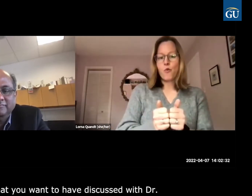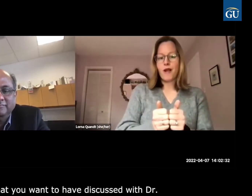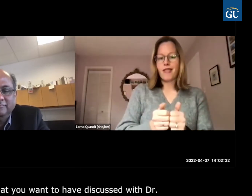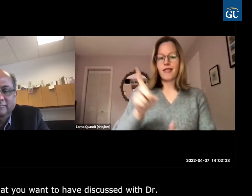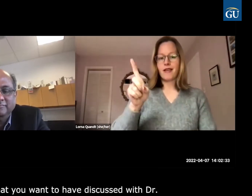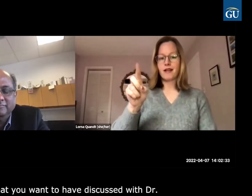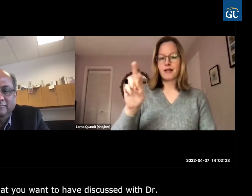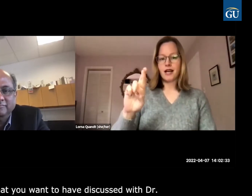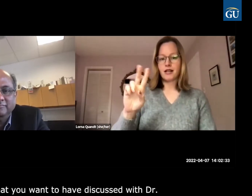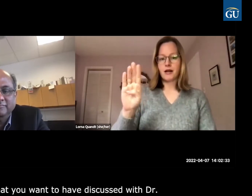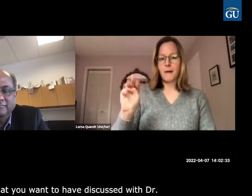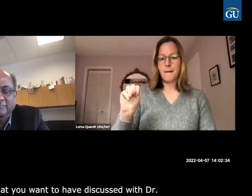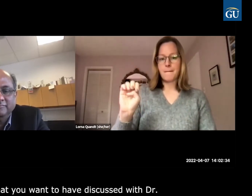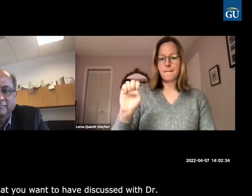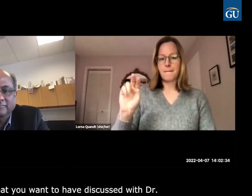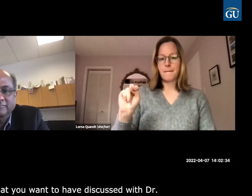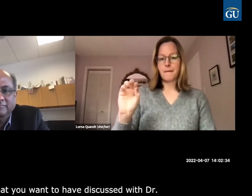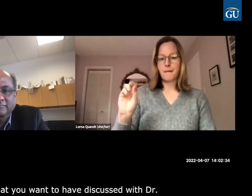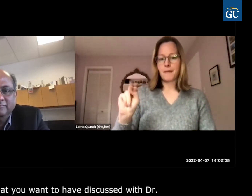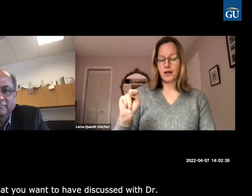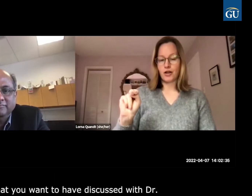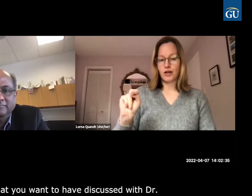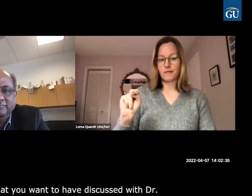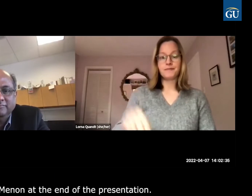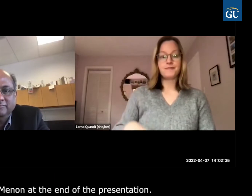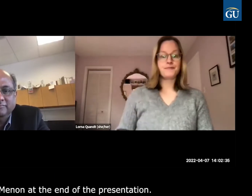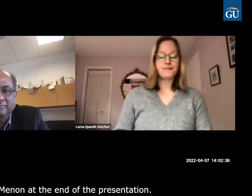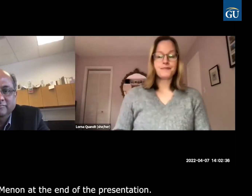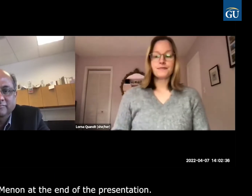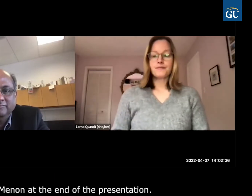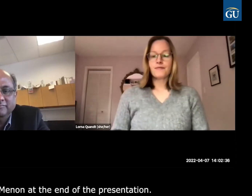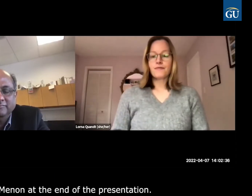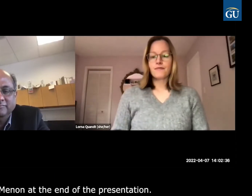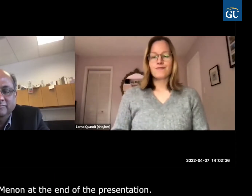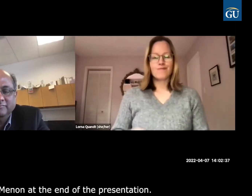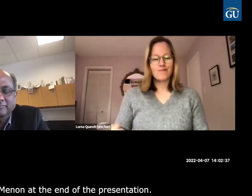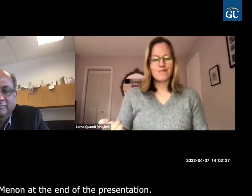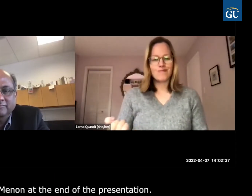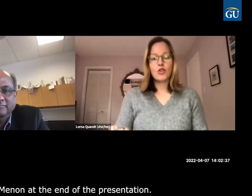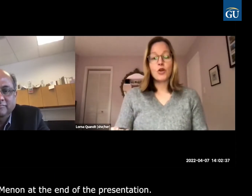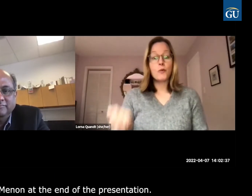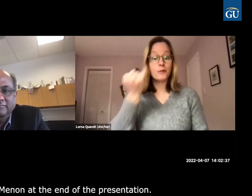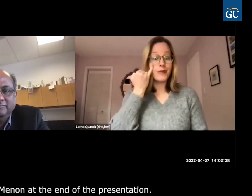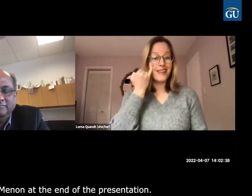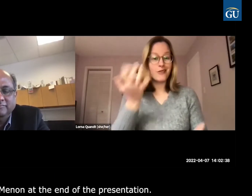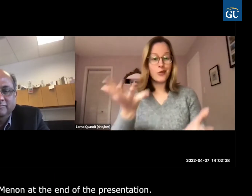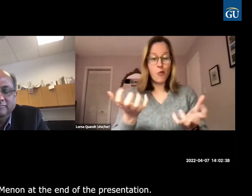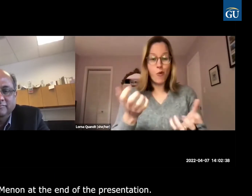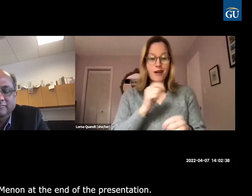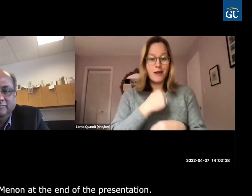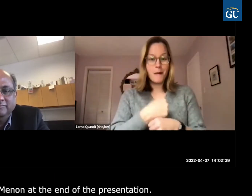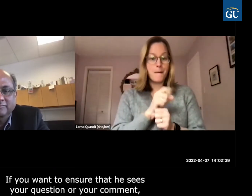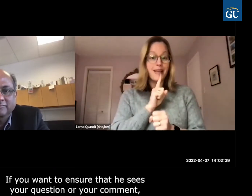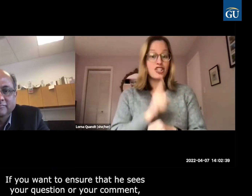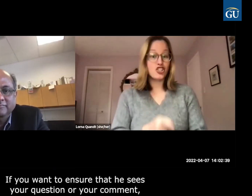discus you want to have discussed with dr mennon at the end of the presentation